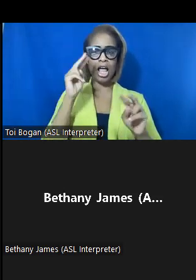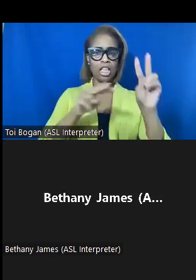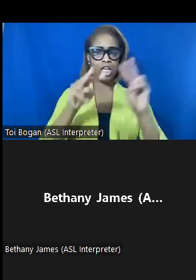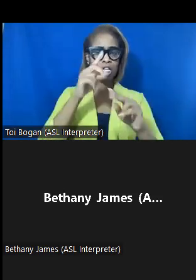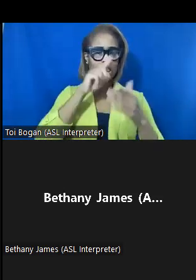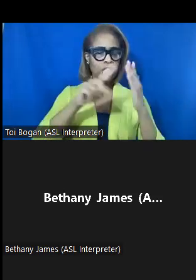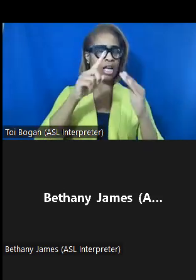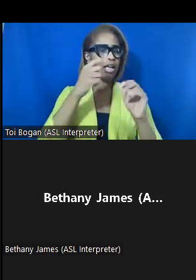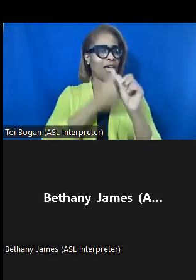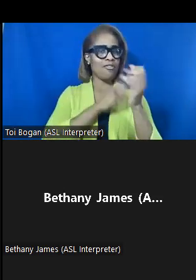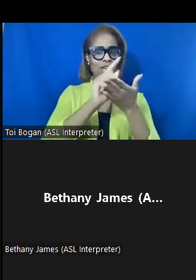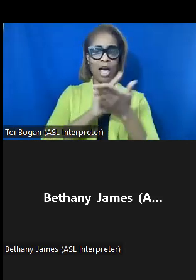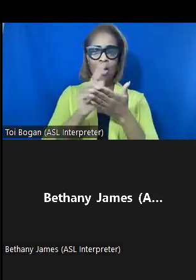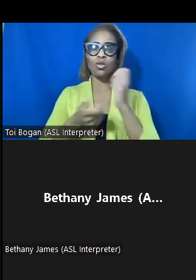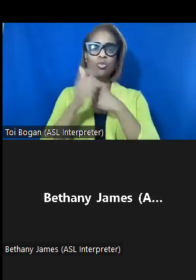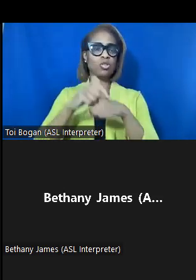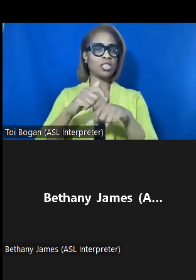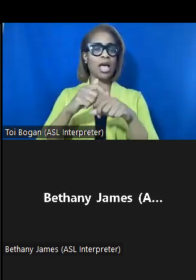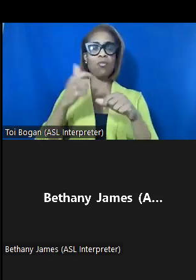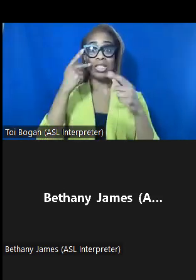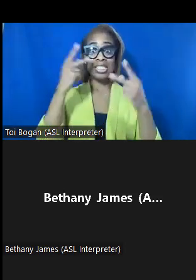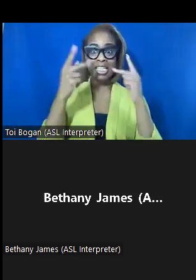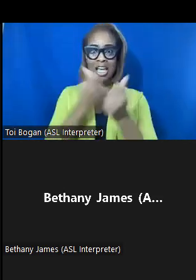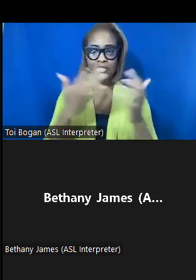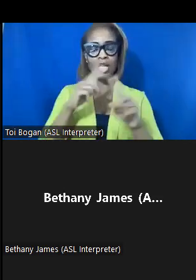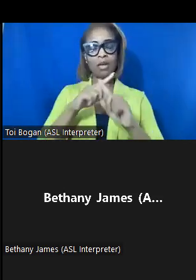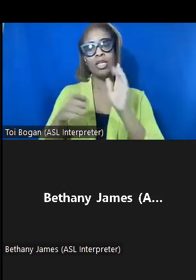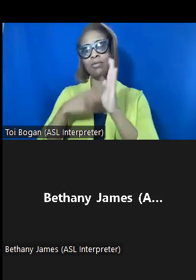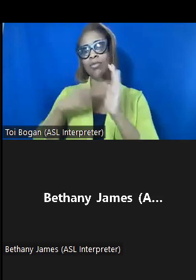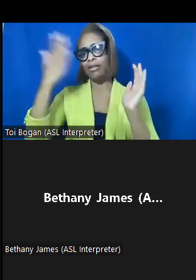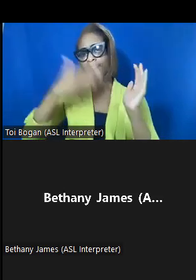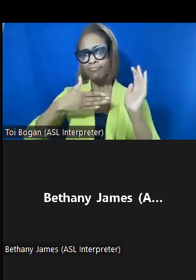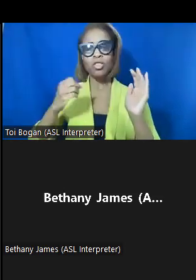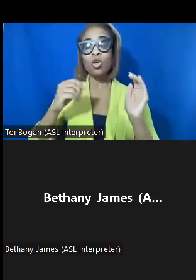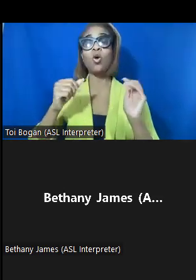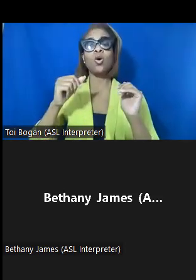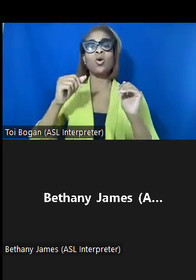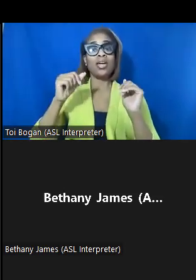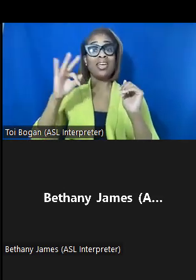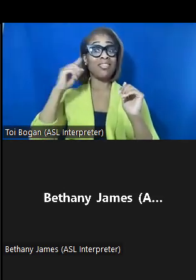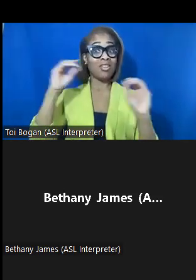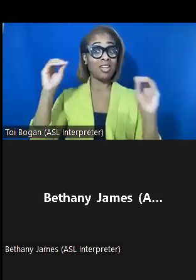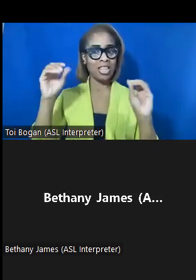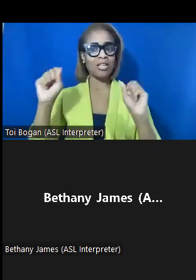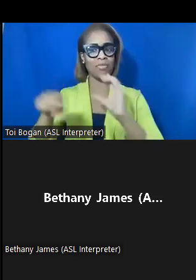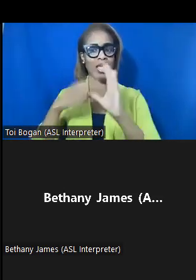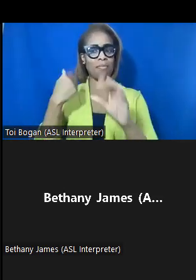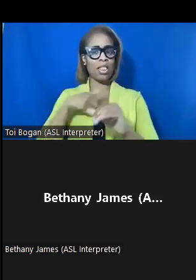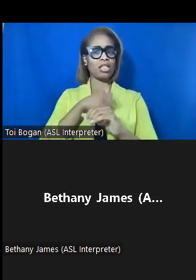And if you aren't hearing back regarding your complaint, can you email us, and we'll try to get back with you within 24 hours.